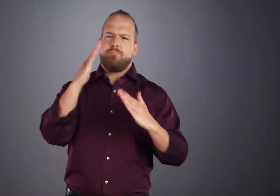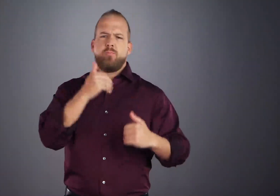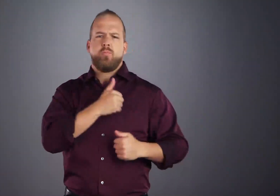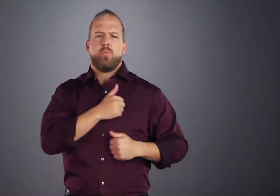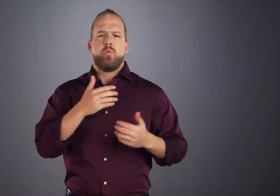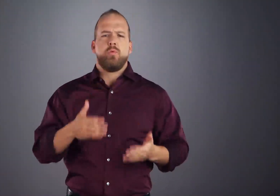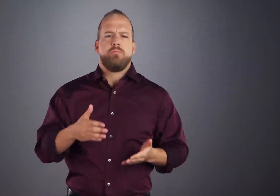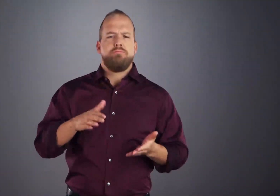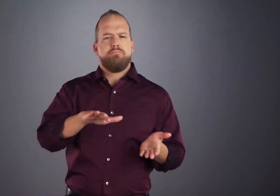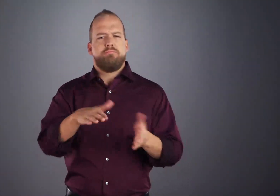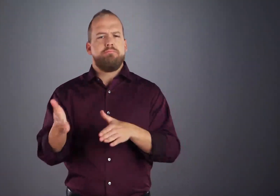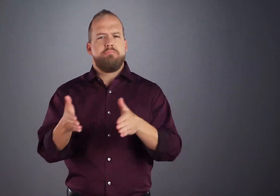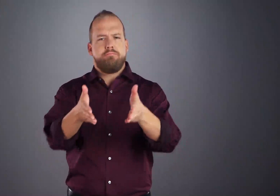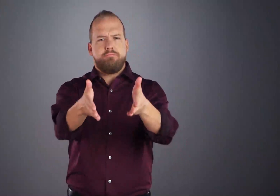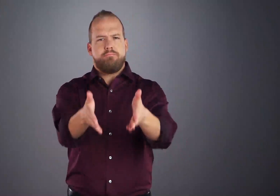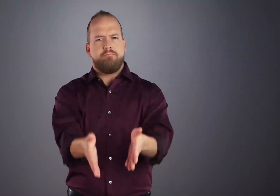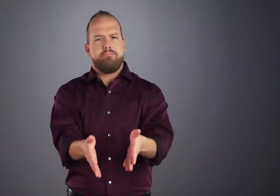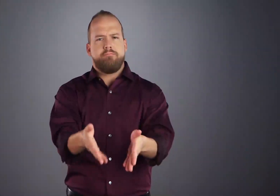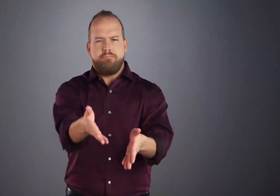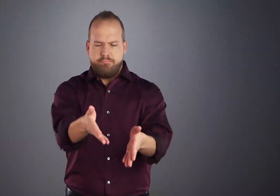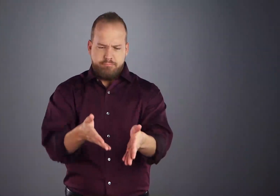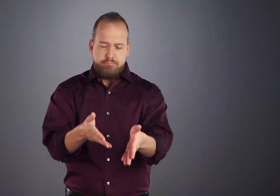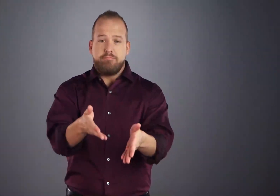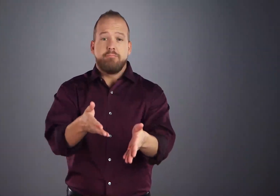Drinking cold small beer.